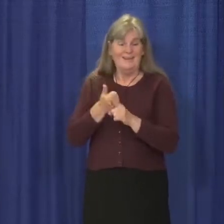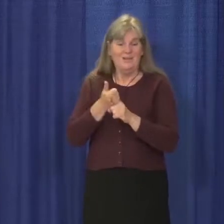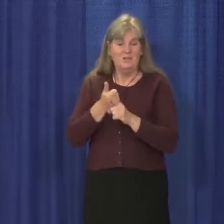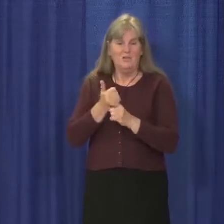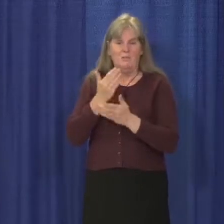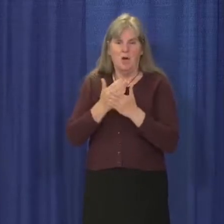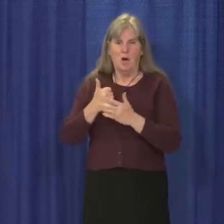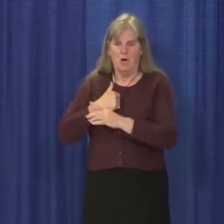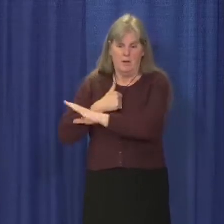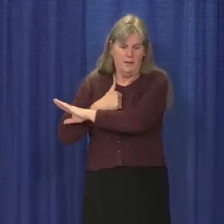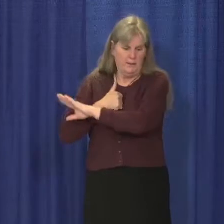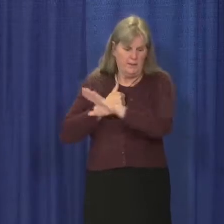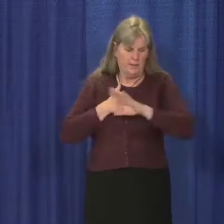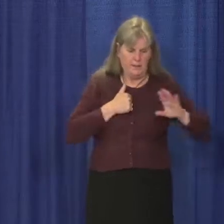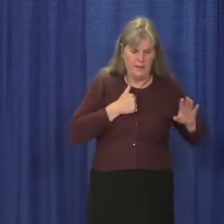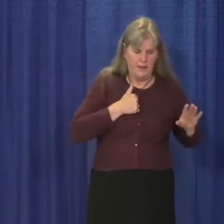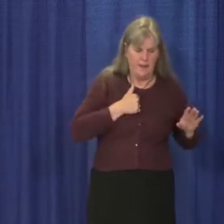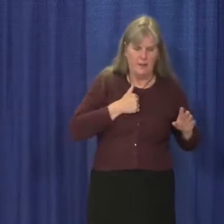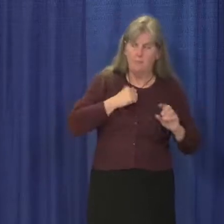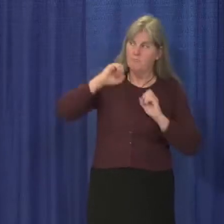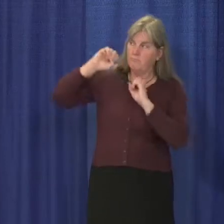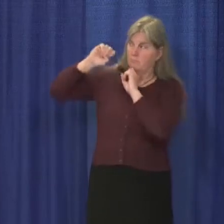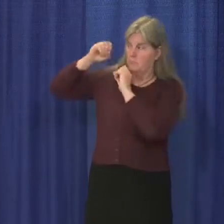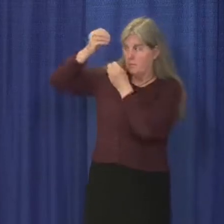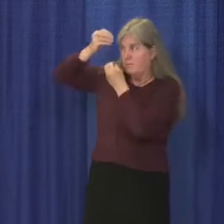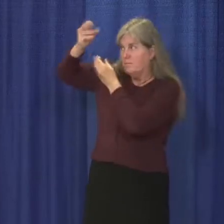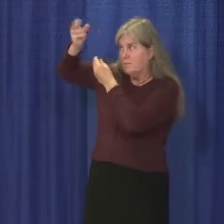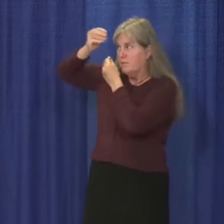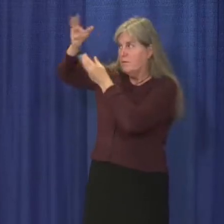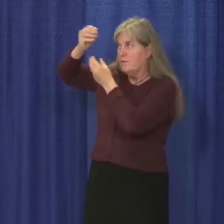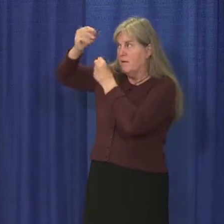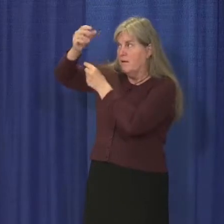been giving, we will hear the